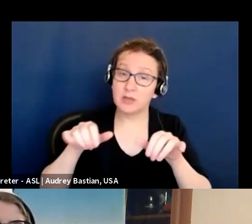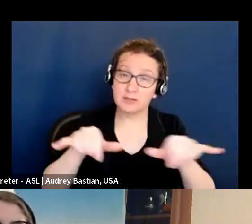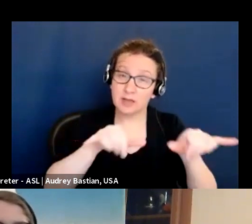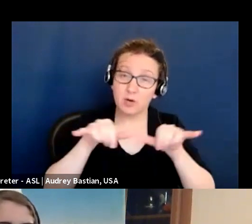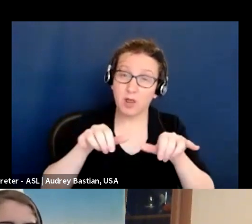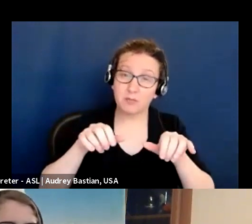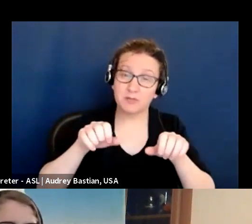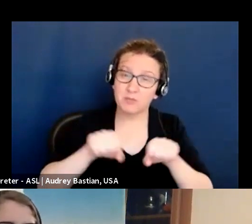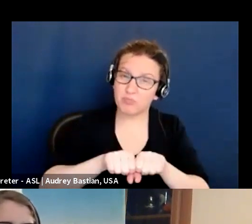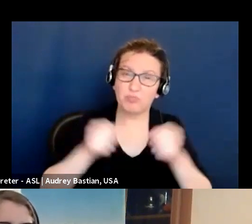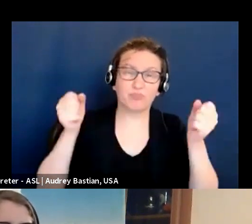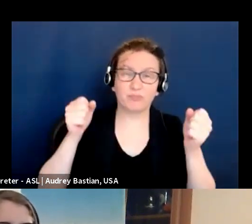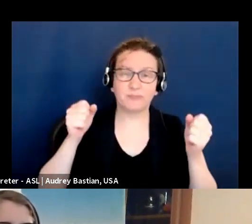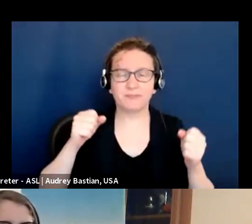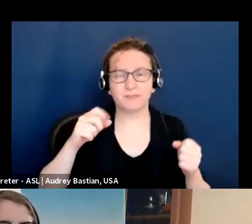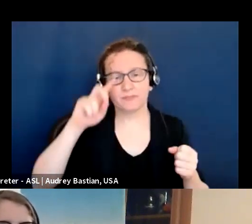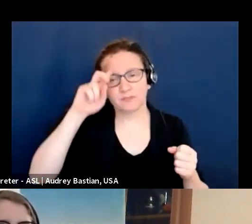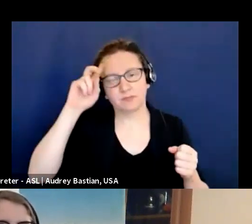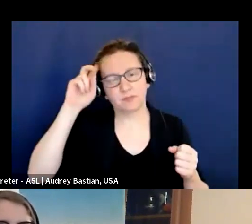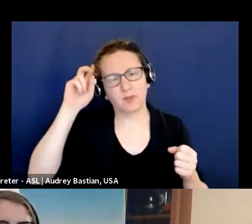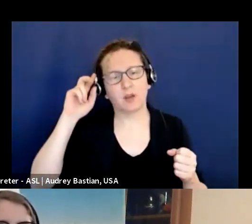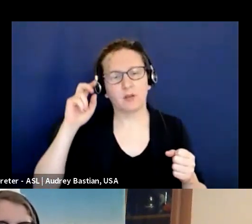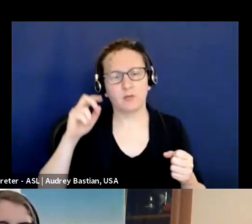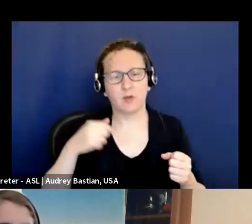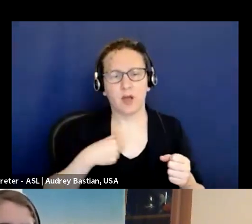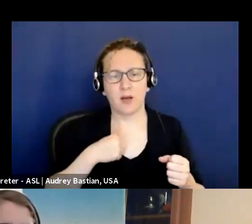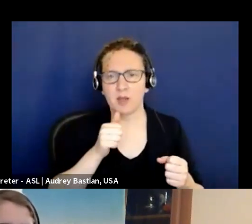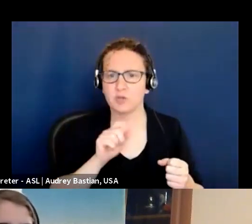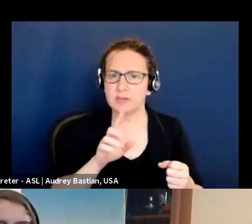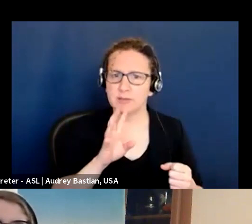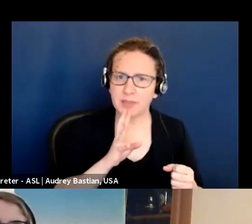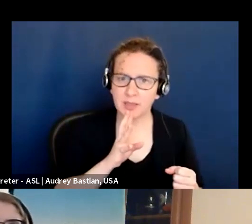show them you know I'm not only speaking, you know. I can do some stuff, too.